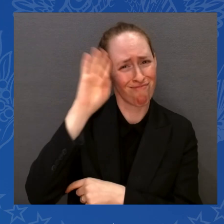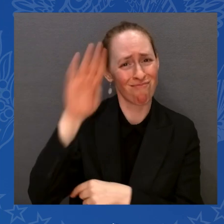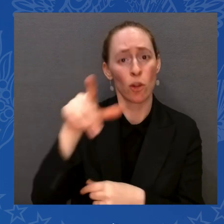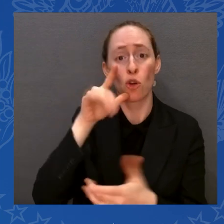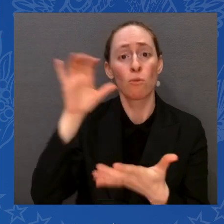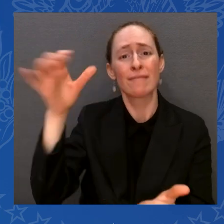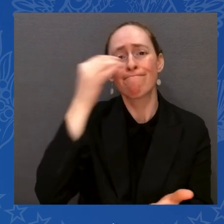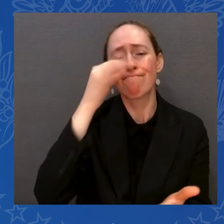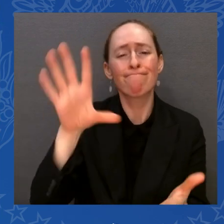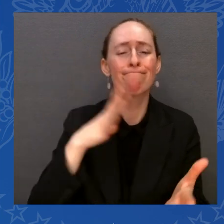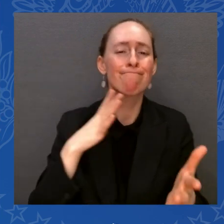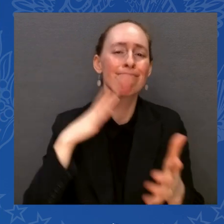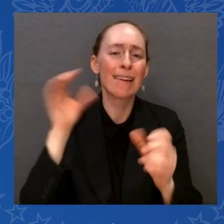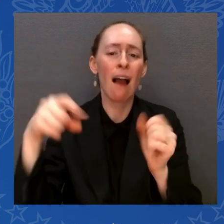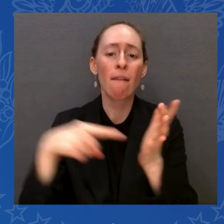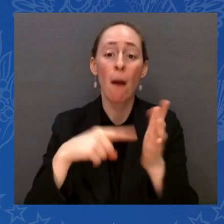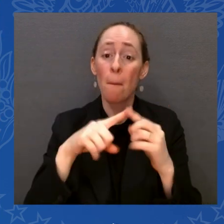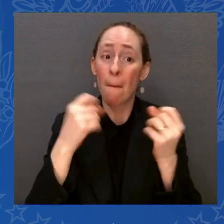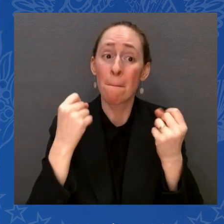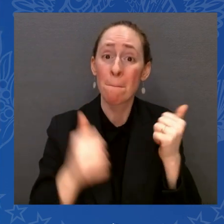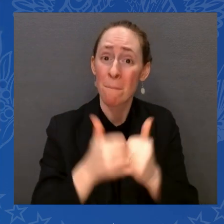They add hundreds of dollars --